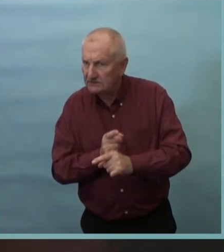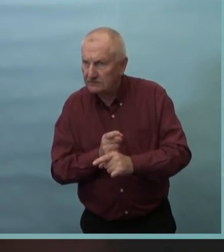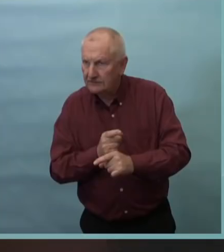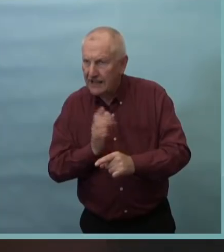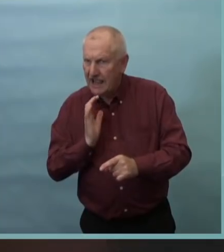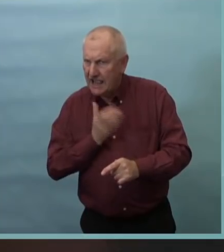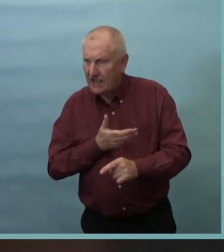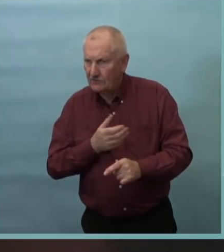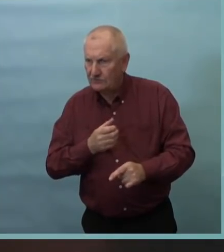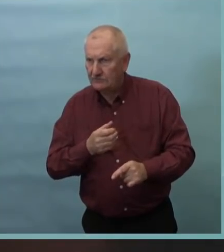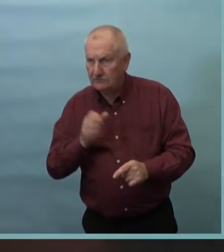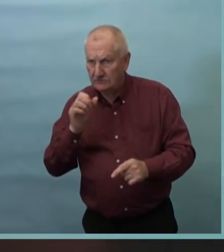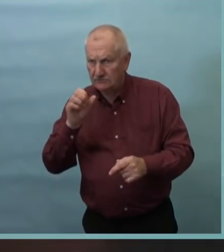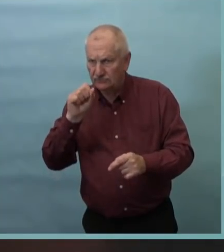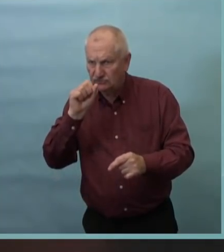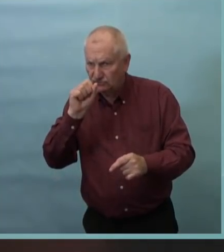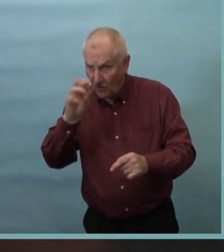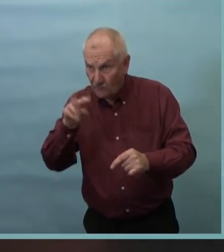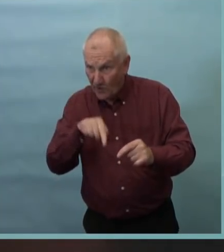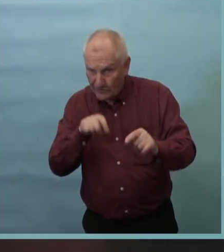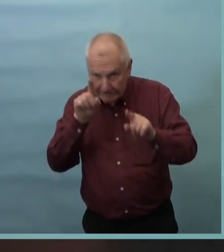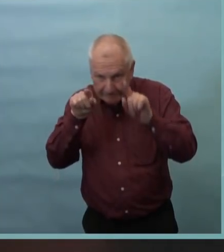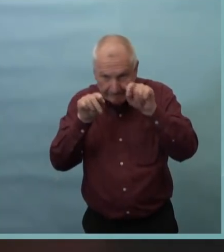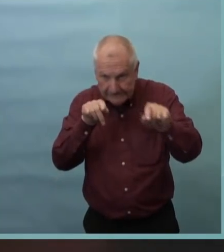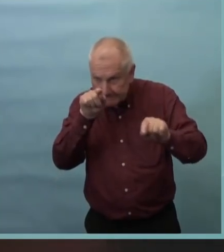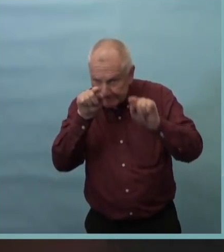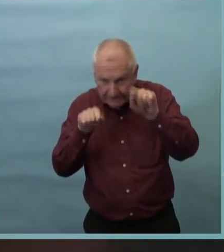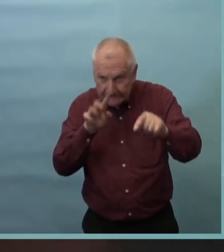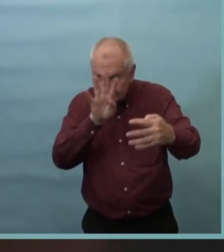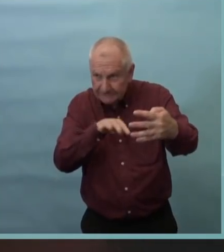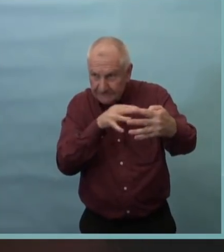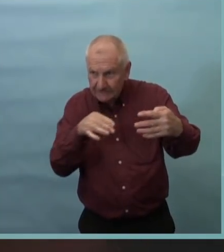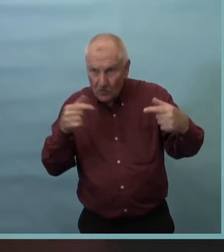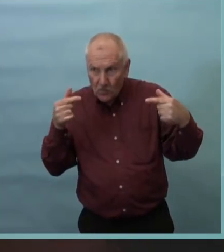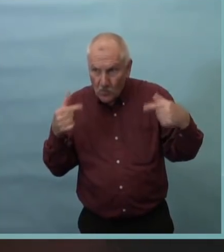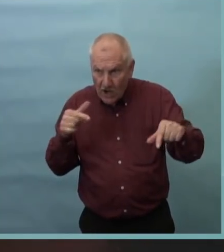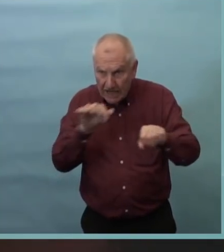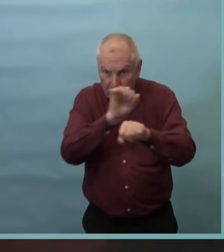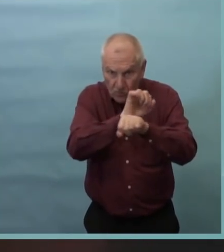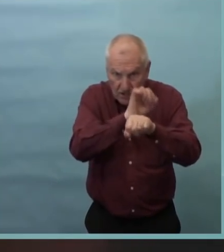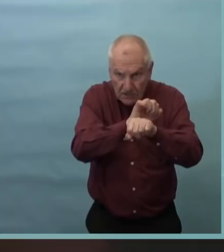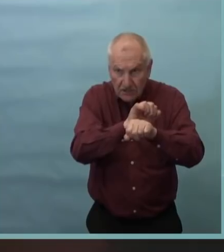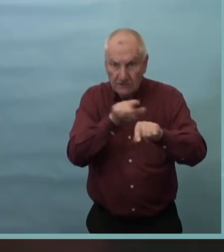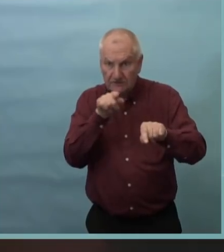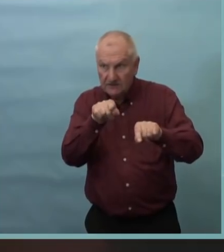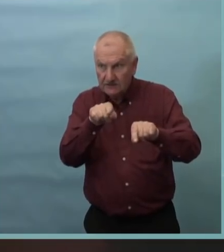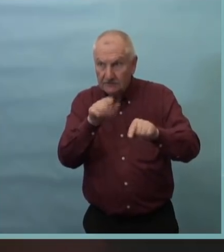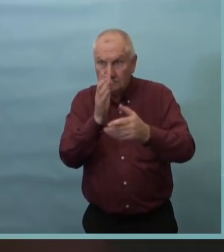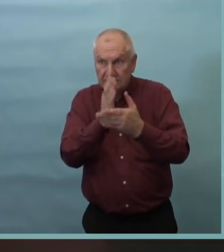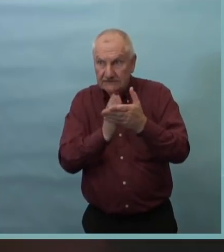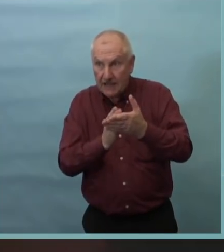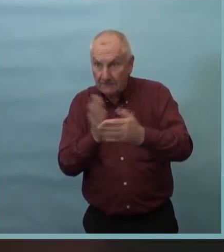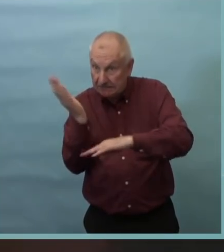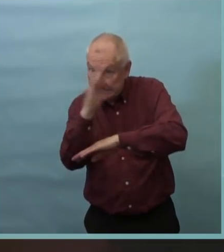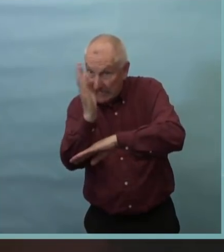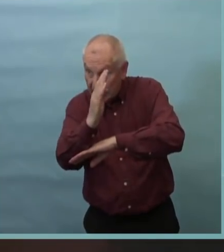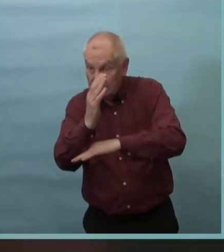day so different populations require different levels of care whether that be